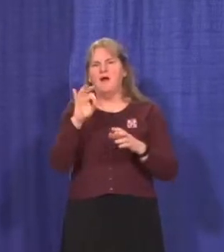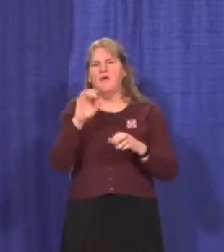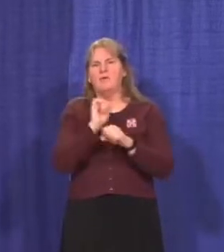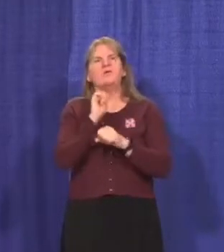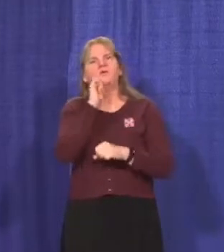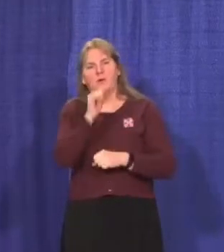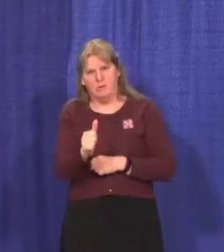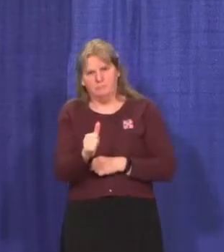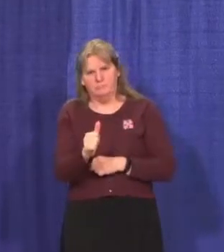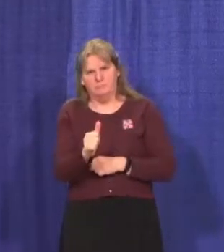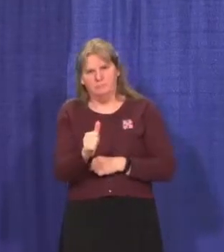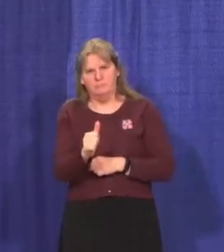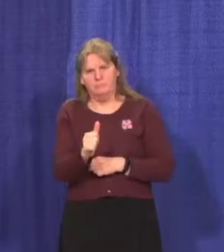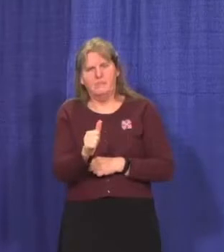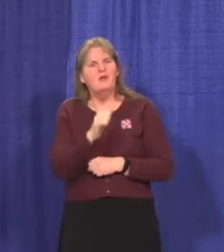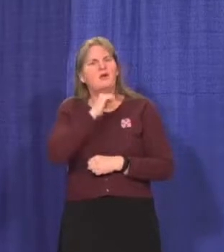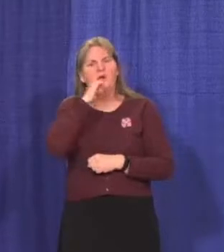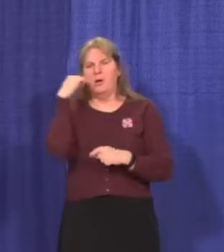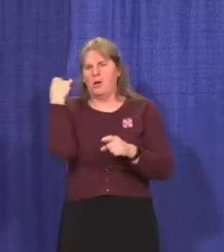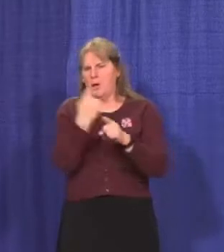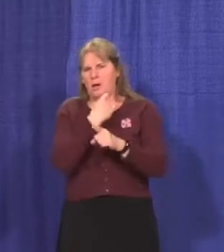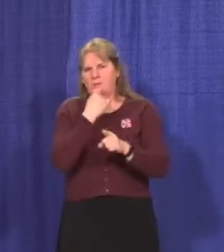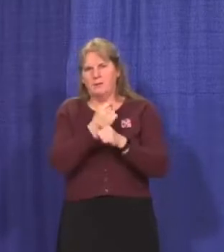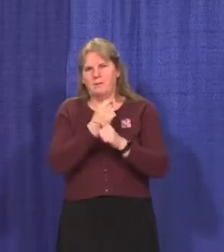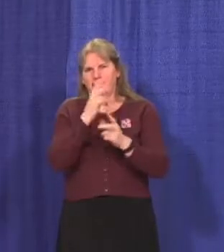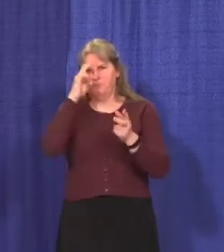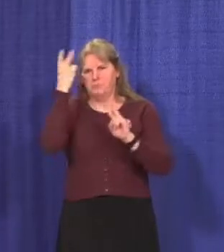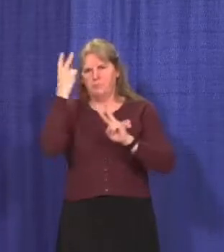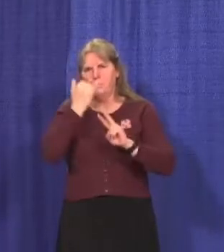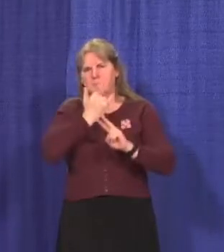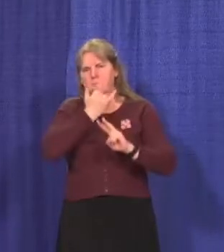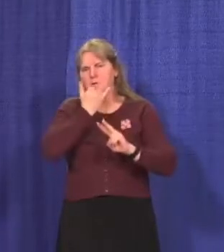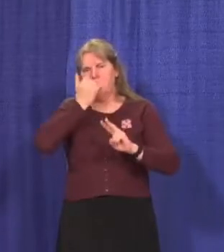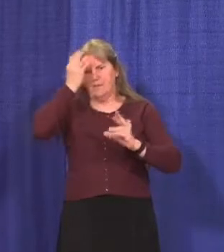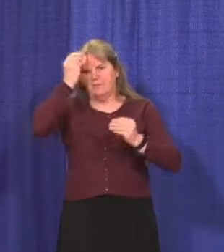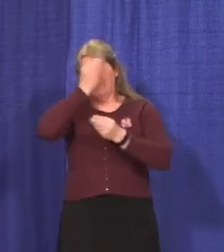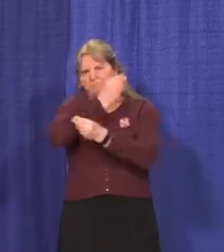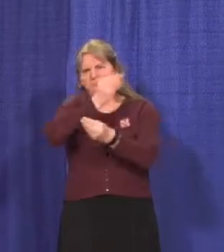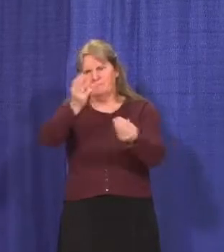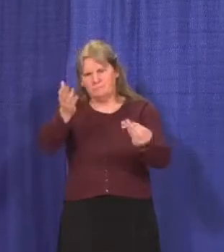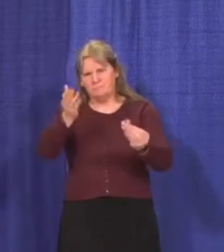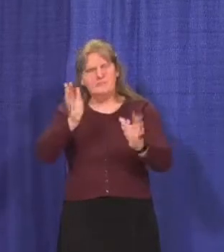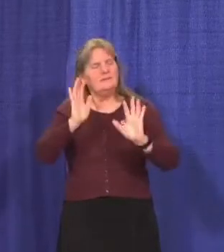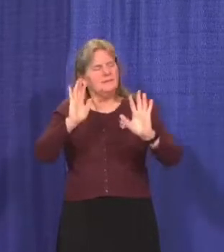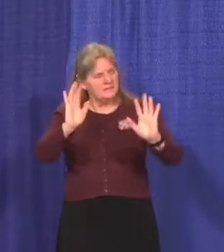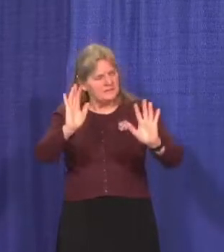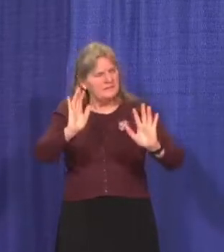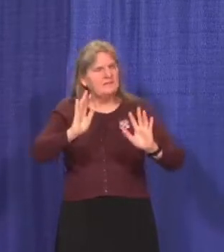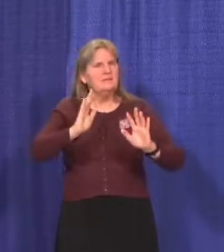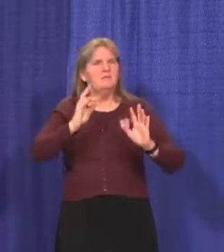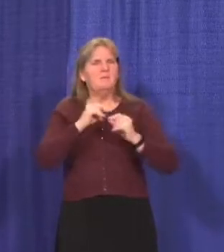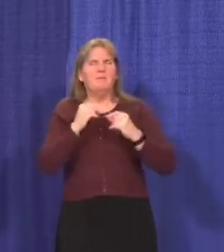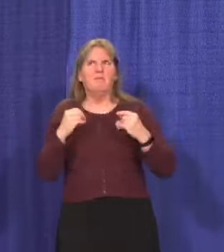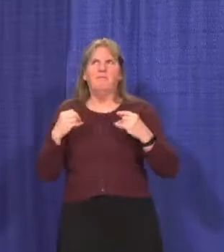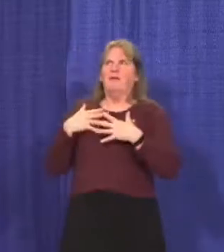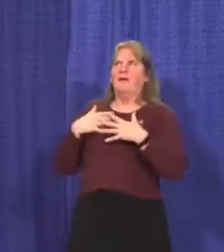spread that information and potentially stoke fear about the vaccine rollout.